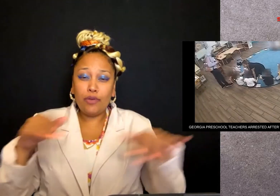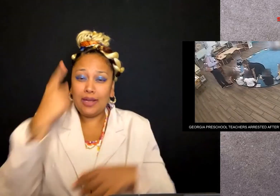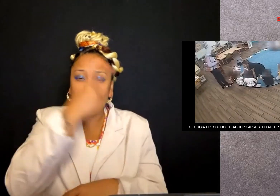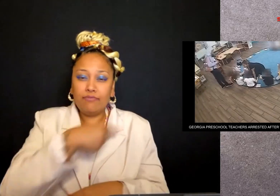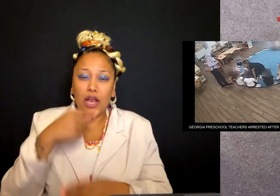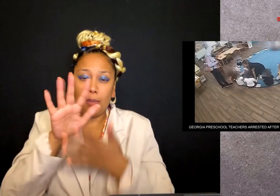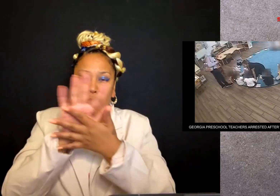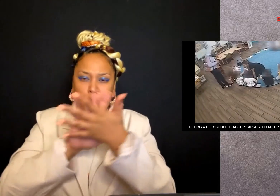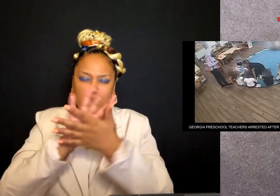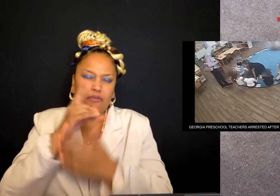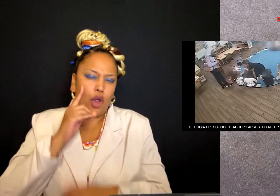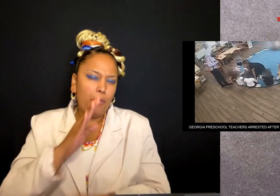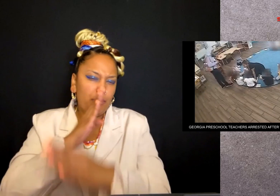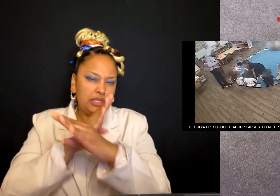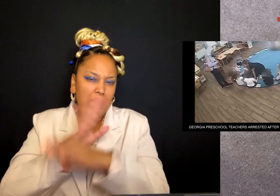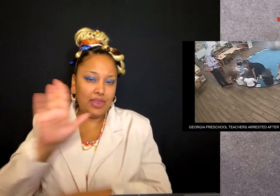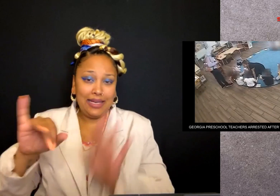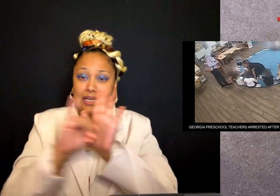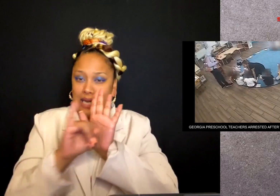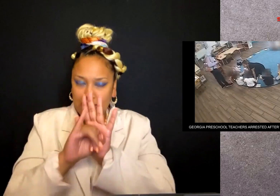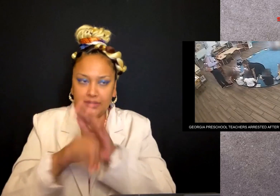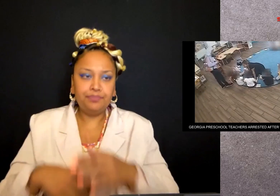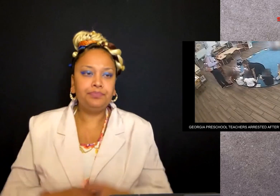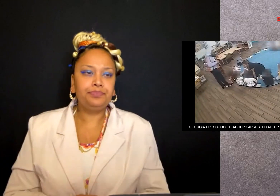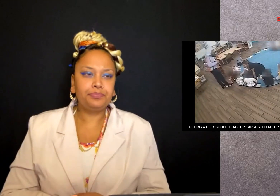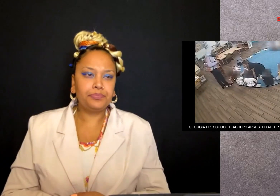their images have been blurred out to protect their identity